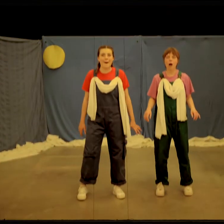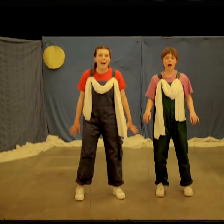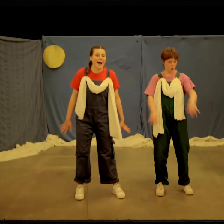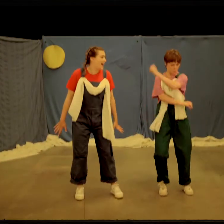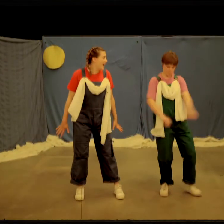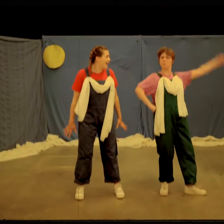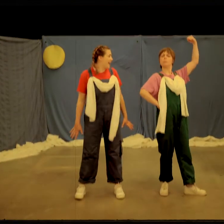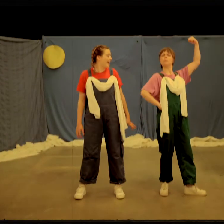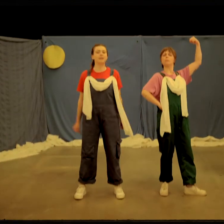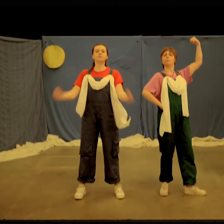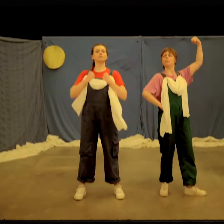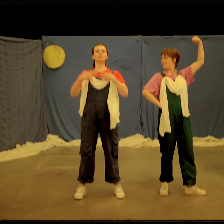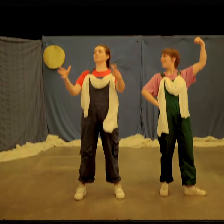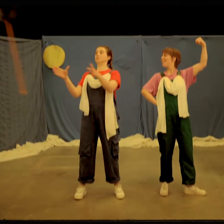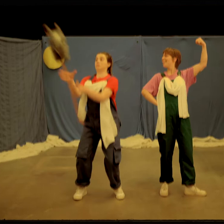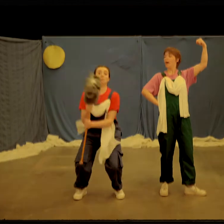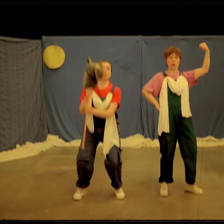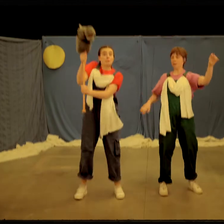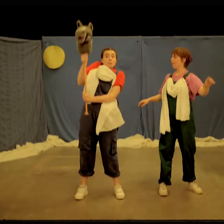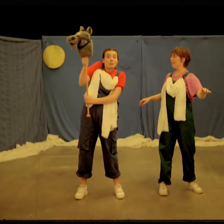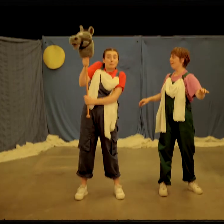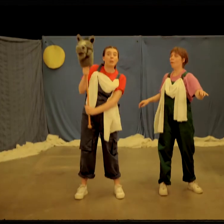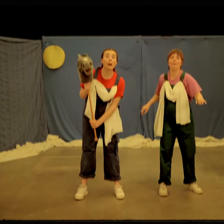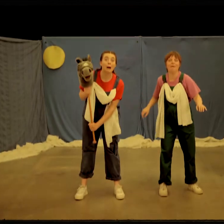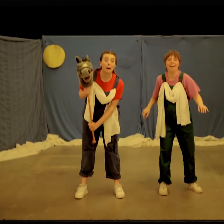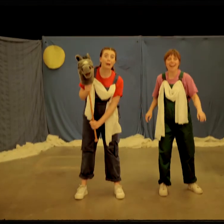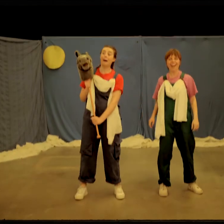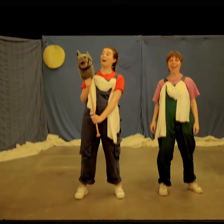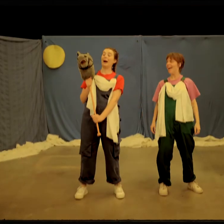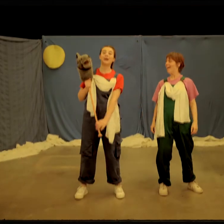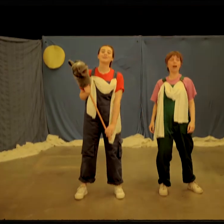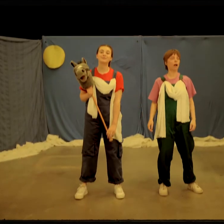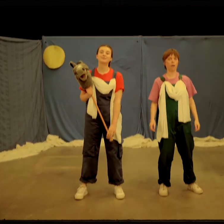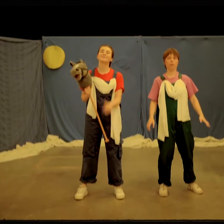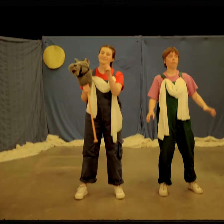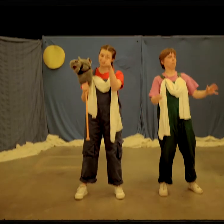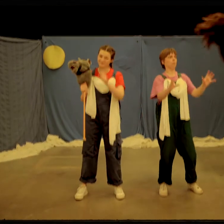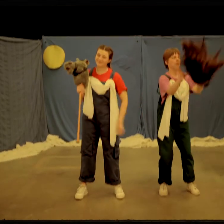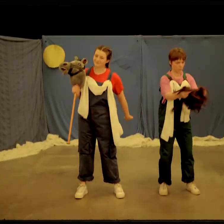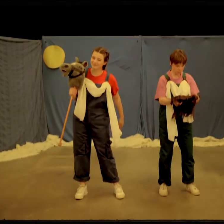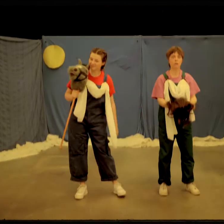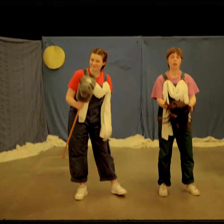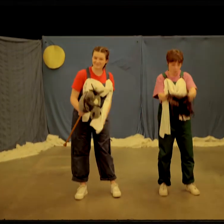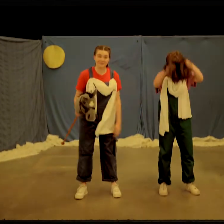A story of triumph, bravery, a horse - not real, but a wooden horse, of course.